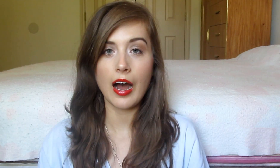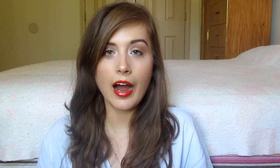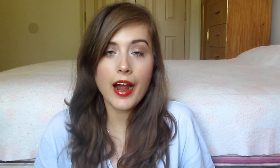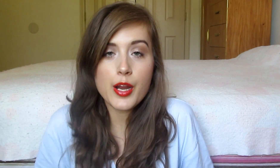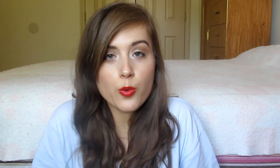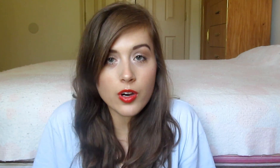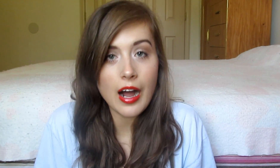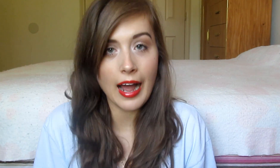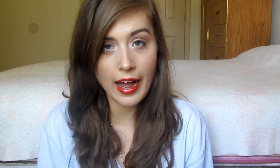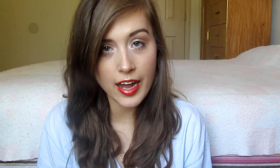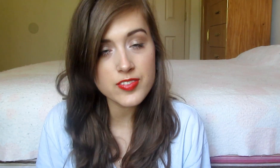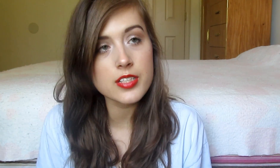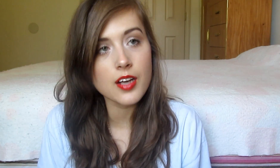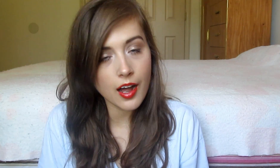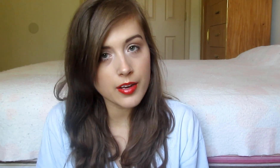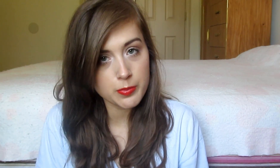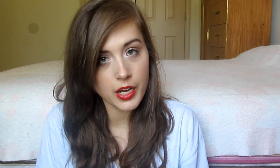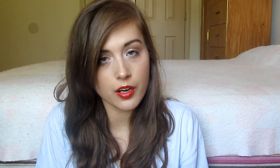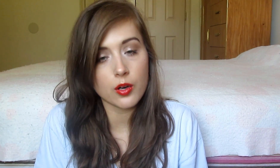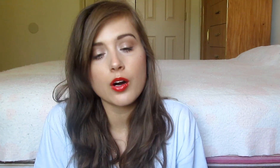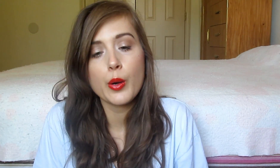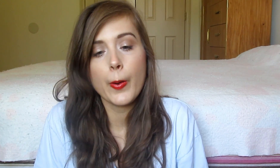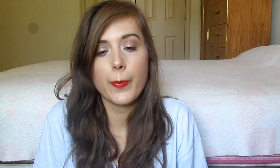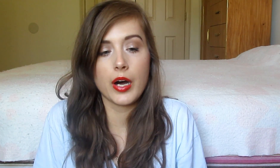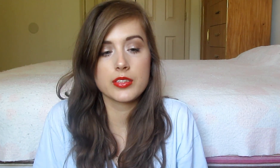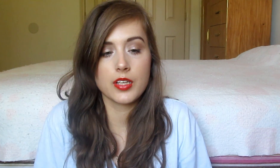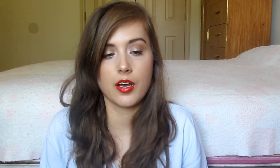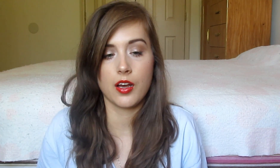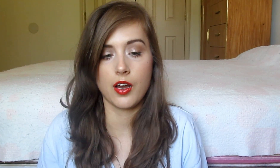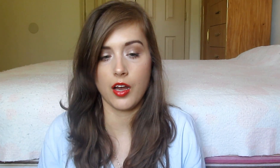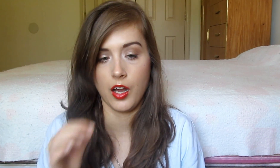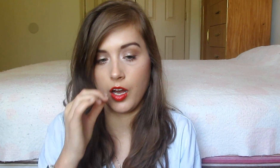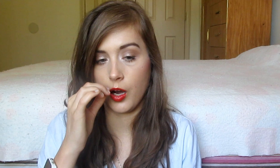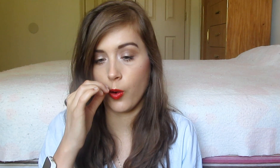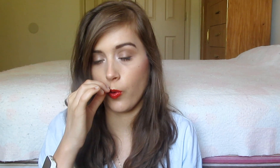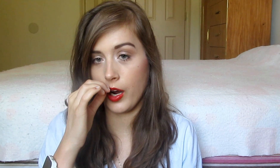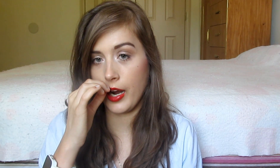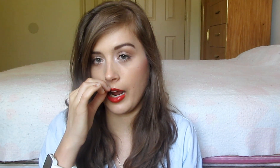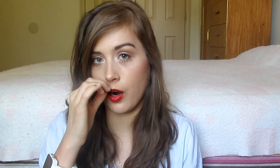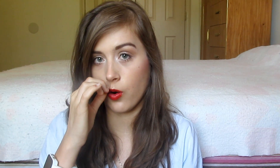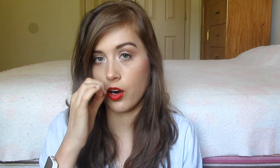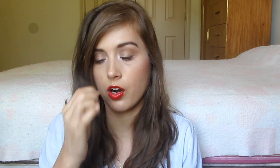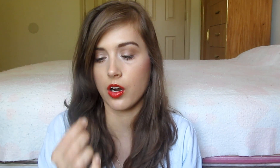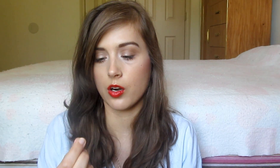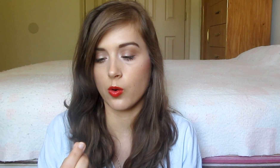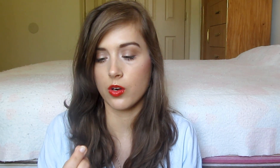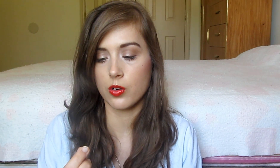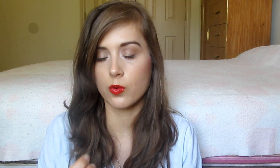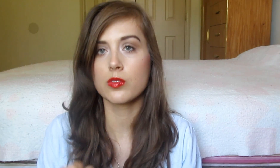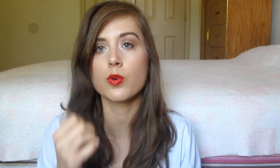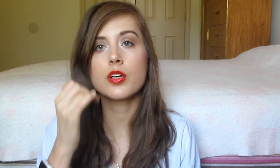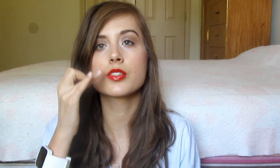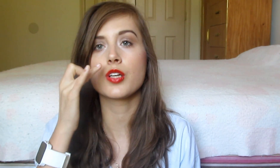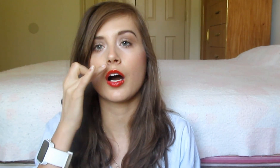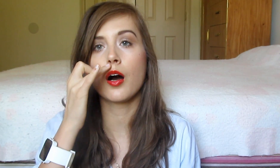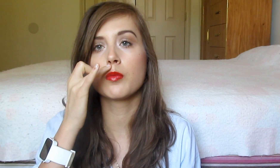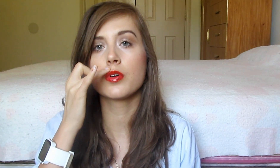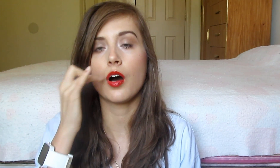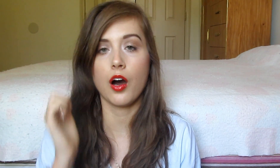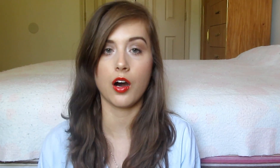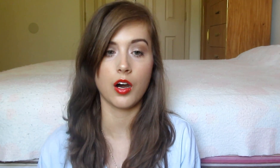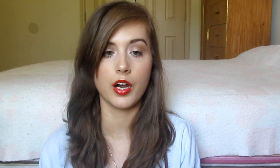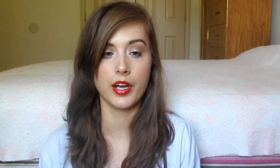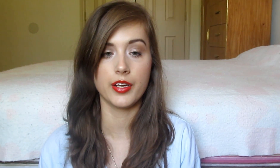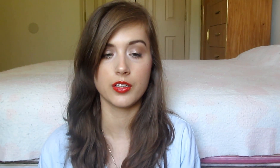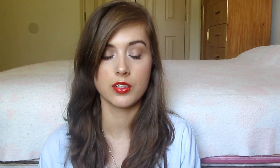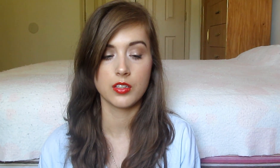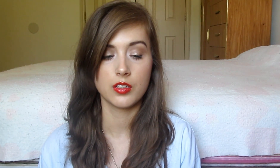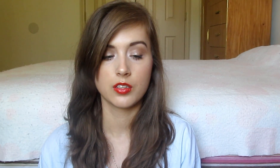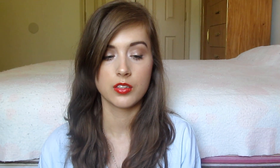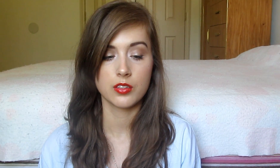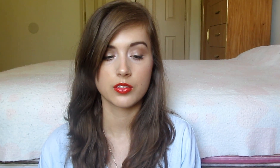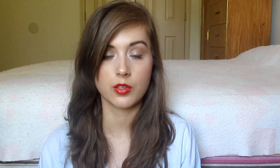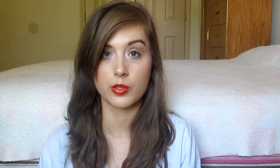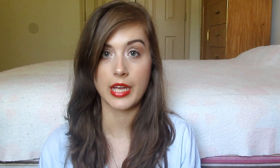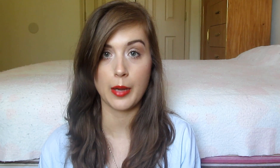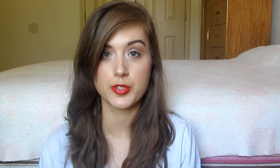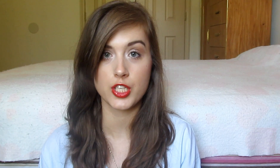I will have, not a panel, but an one hour workshop on closed captioning.